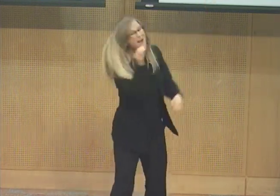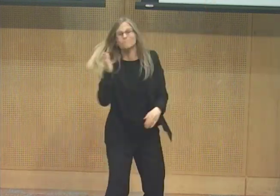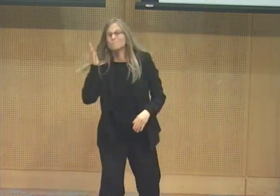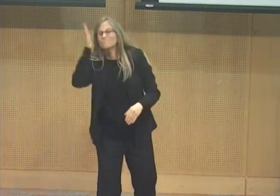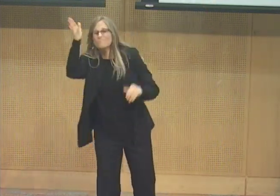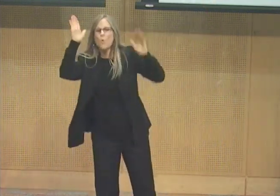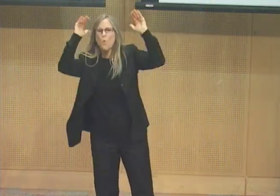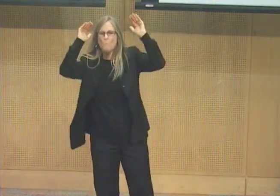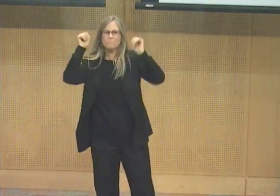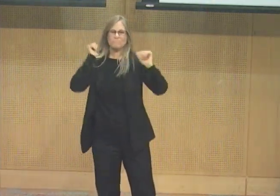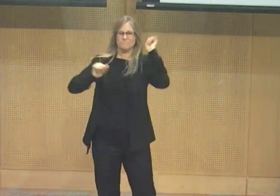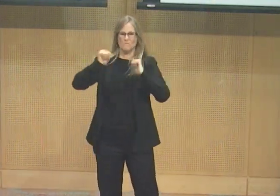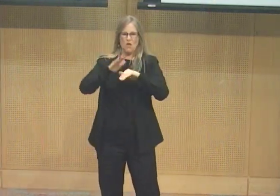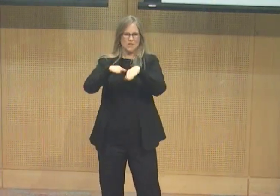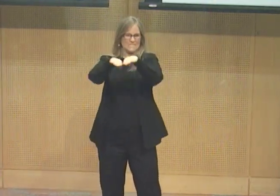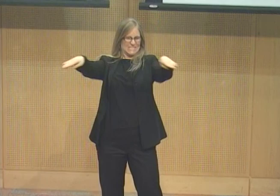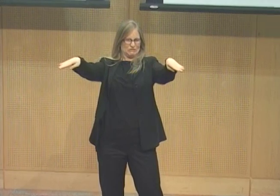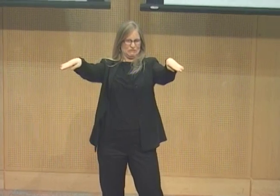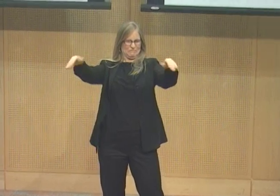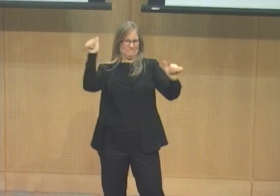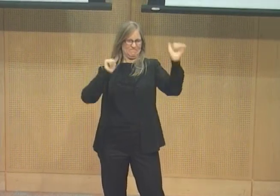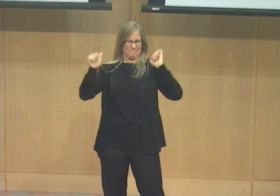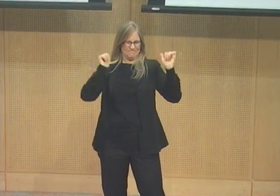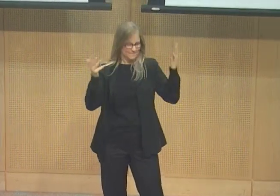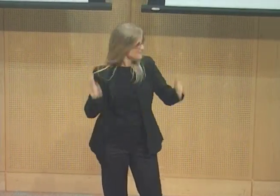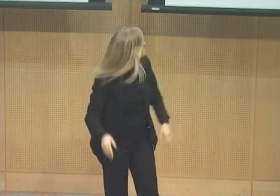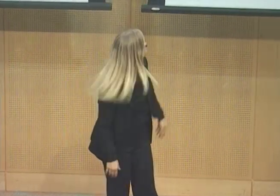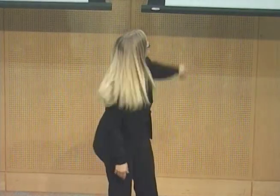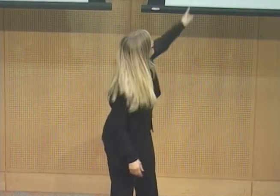In the future, she hopes to become a stage actress